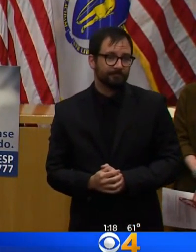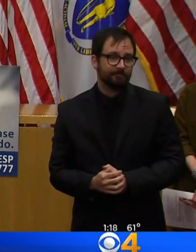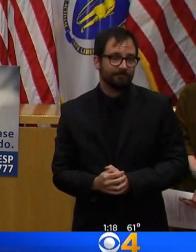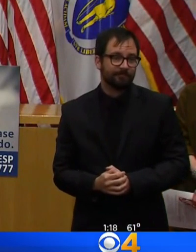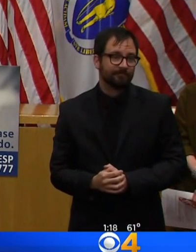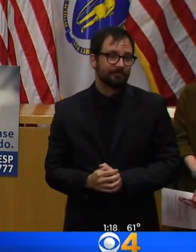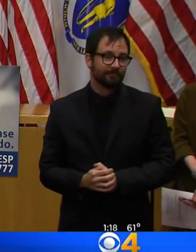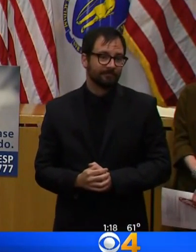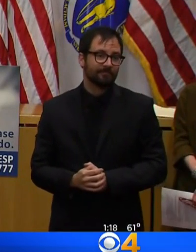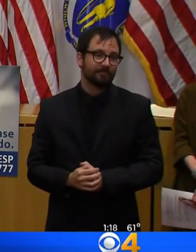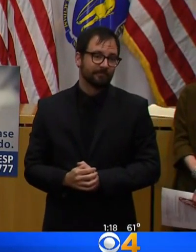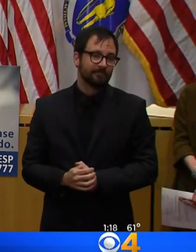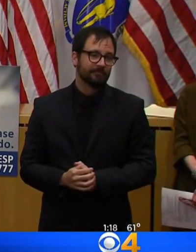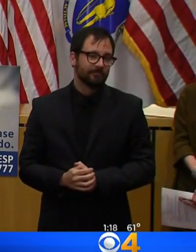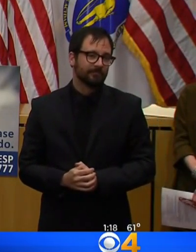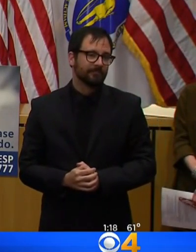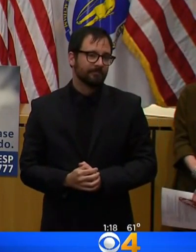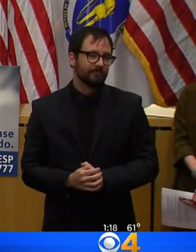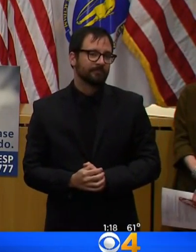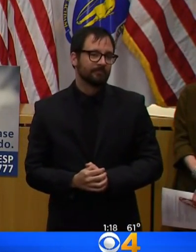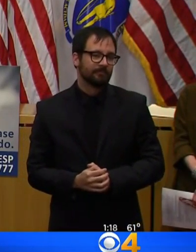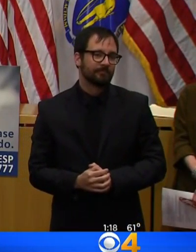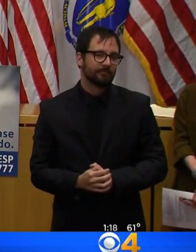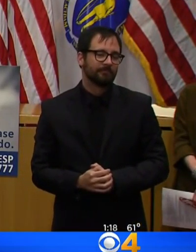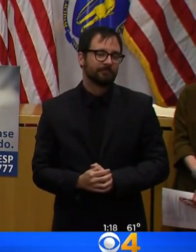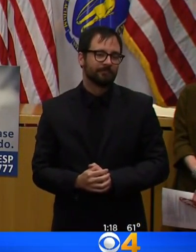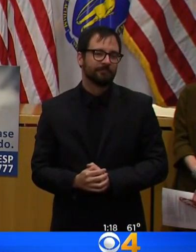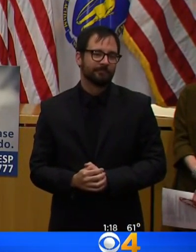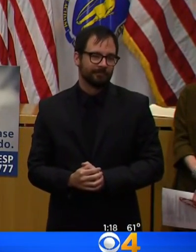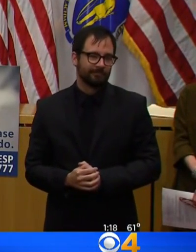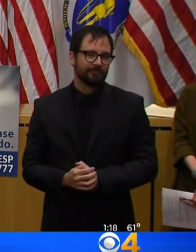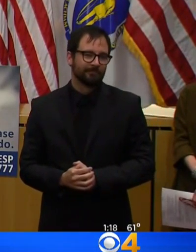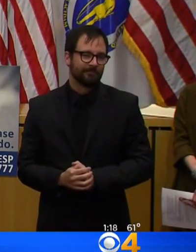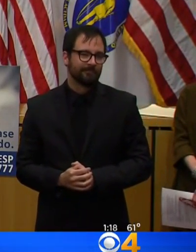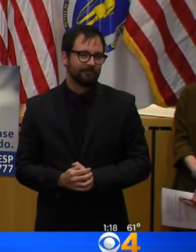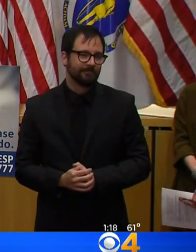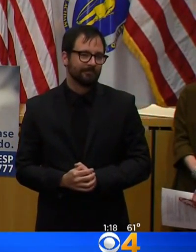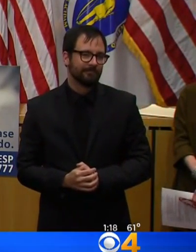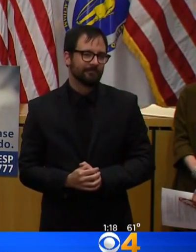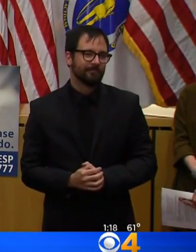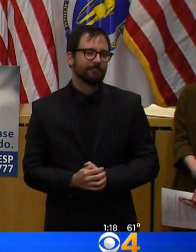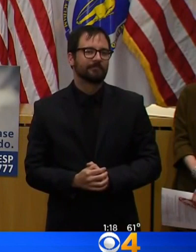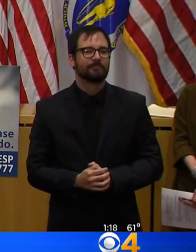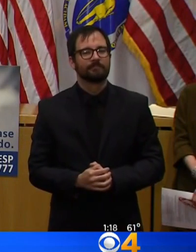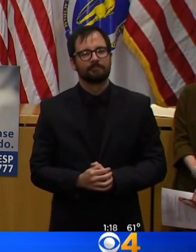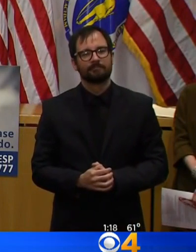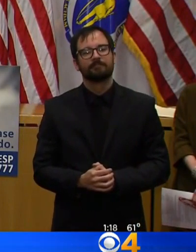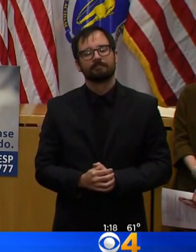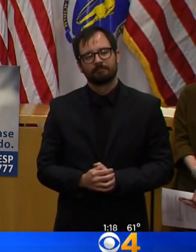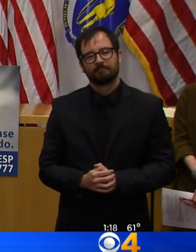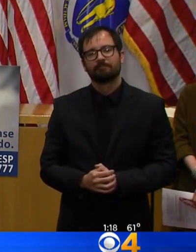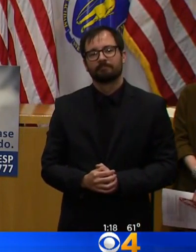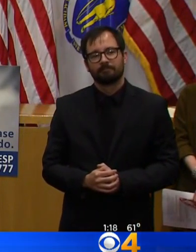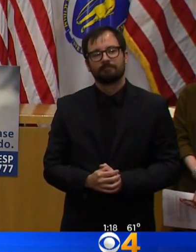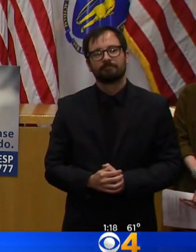THERE AS WE MOVE FORWARD. AS COVID-19 CONTINUES TO IMPACT OUR COMMUNITY STATEWIDE, SOME PLACES ARE GETTING HIT HARDER THAN OTHERS. IN THE LAST FEW DAYS OUR COMMAND CENTER HAS BEEN WORKING